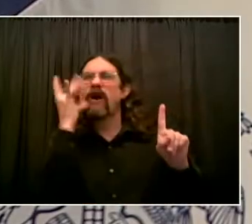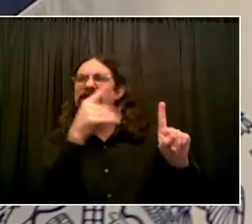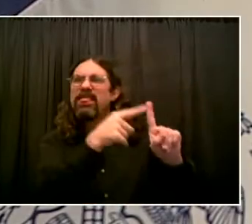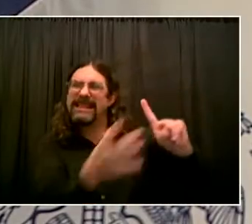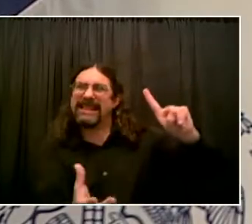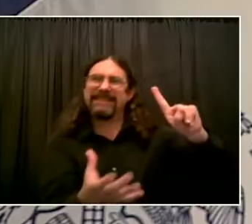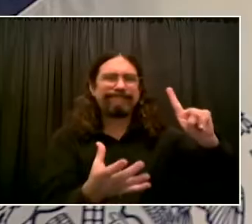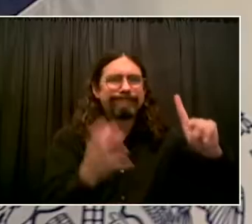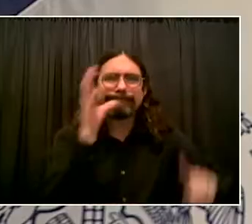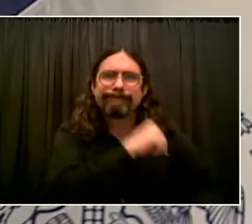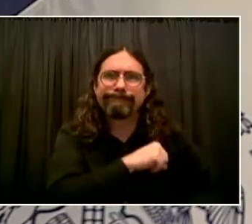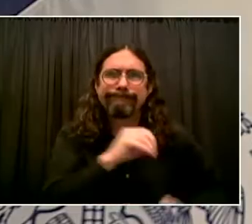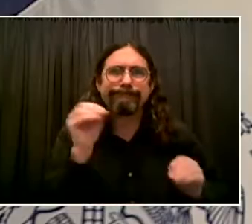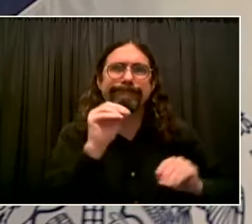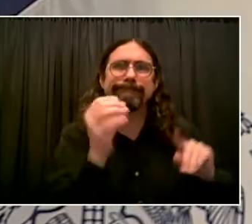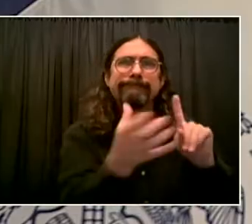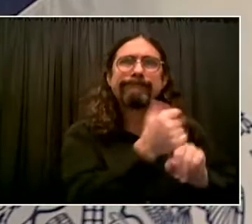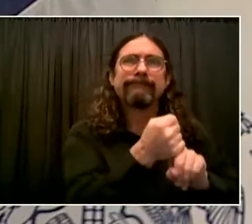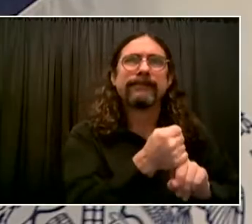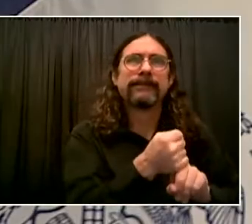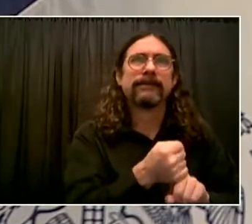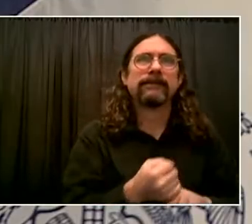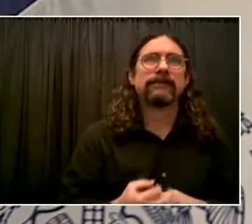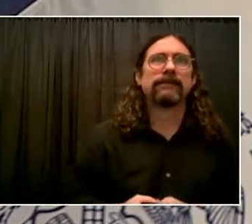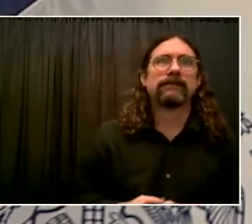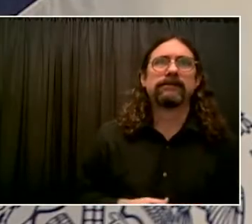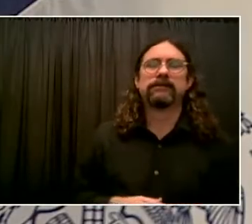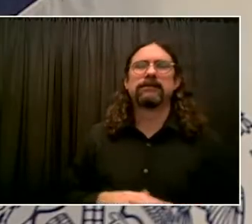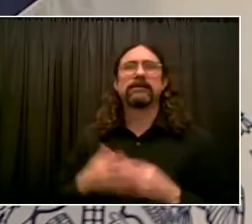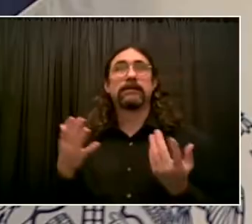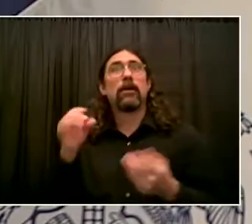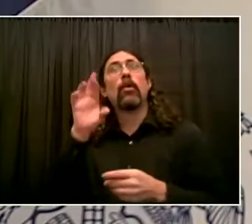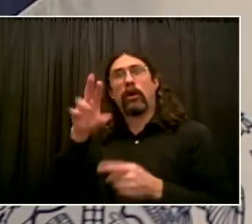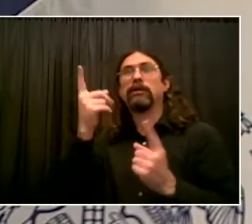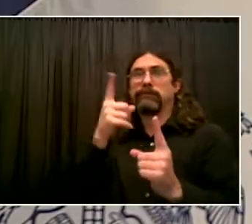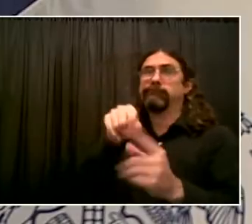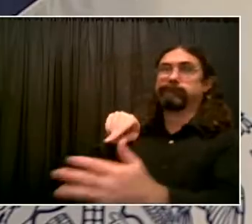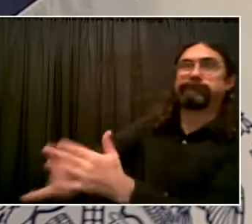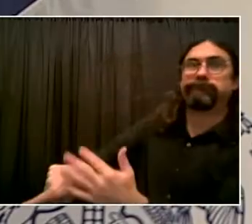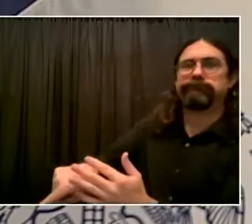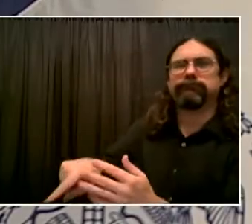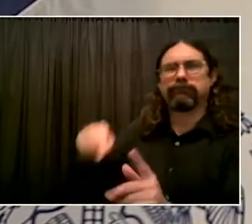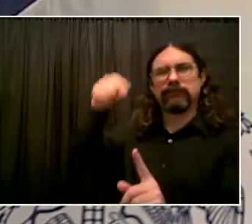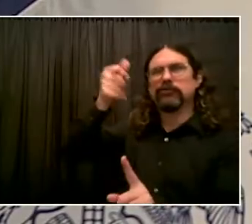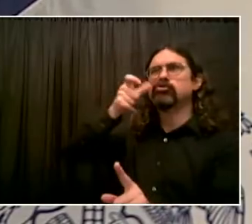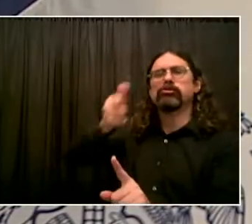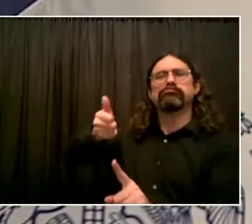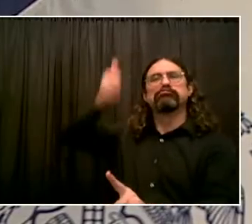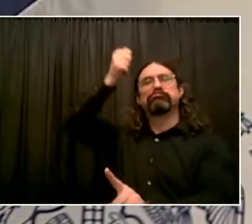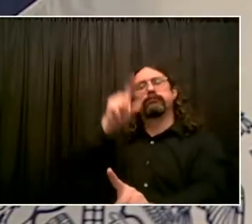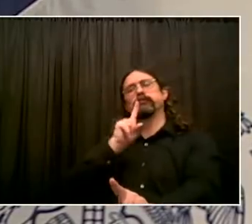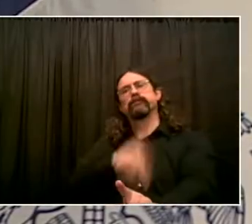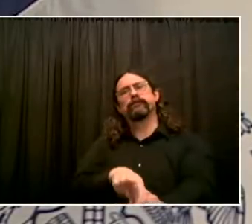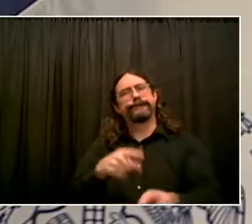SERVED BECAUSE WE STILL DON'T KNOW WHO ORDERED THAT KILLING